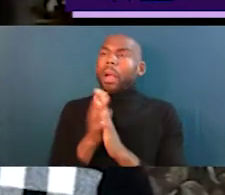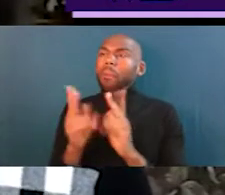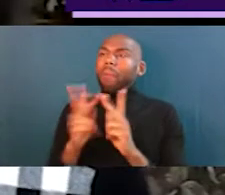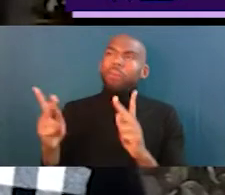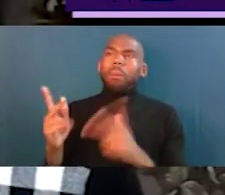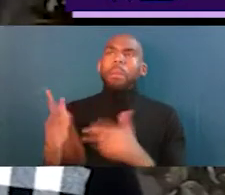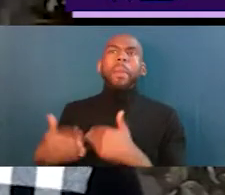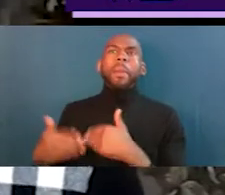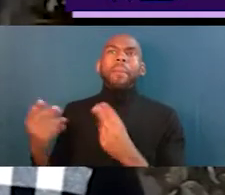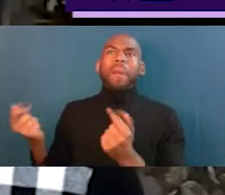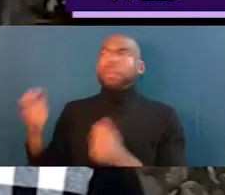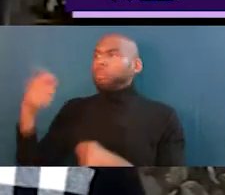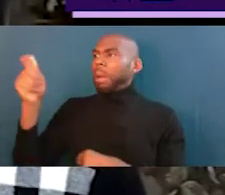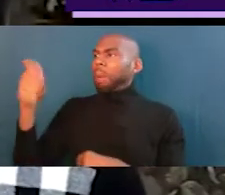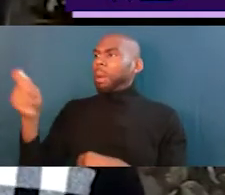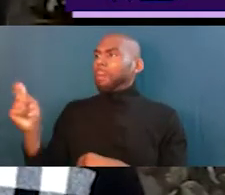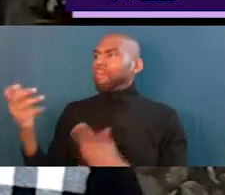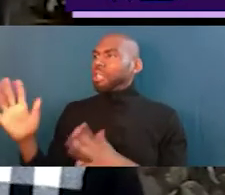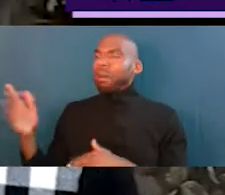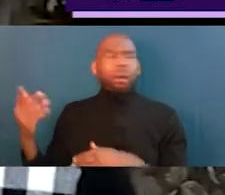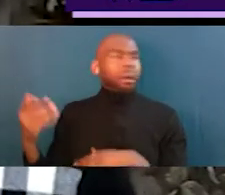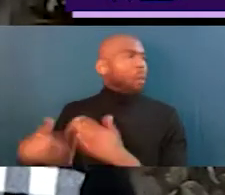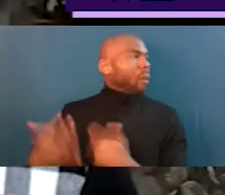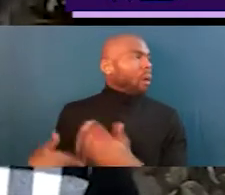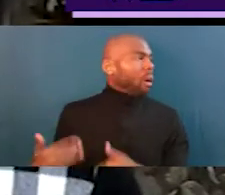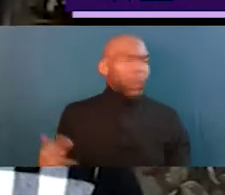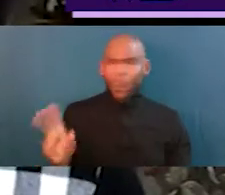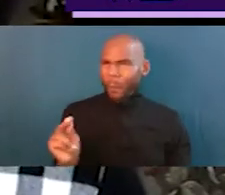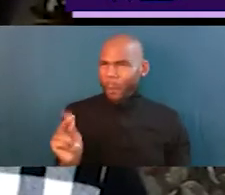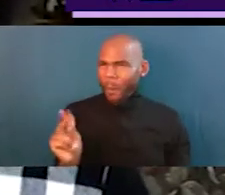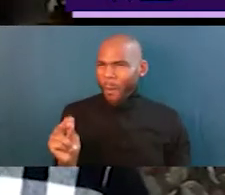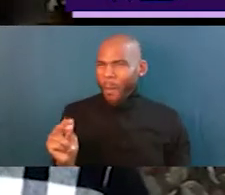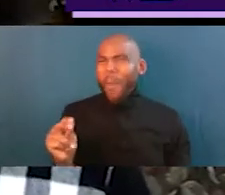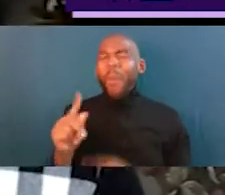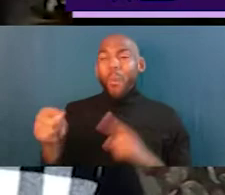expedient and just, you know, check the box and get it done and move on.